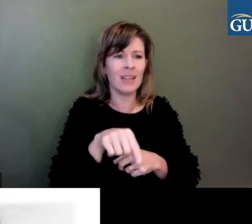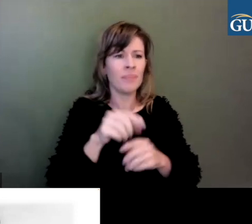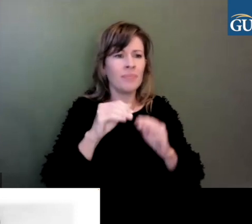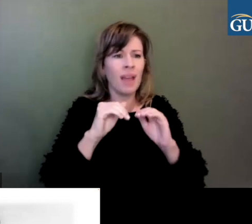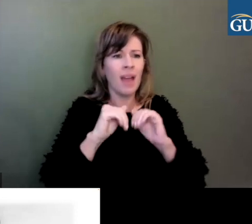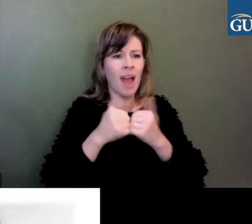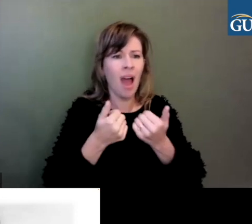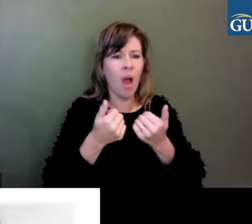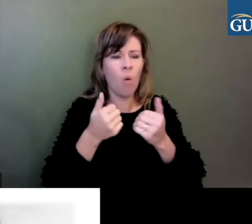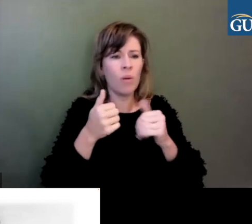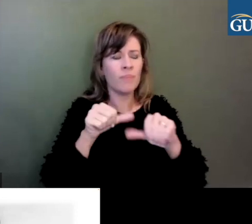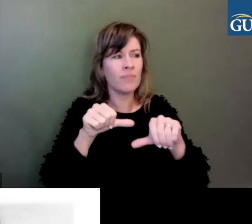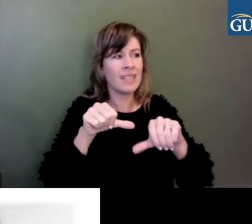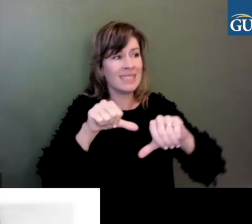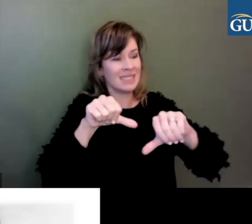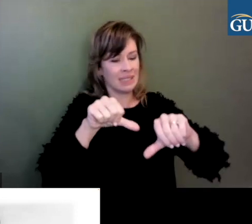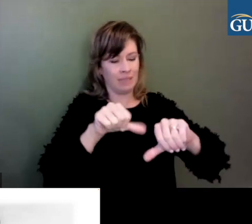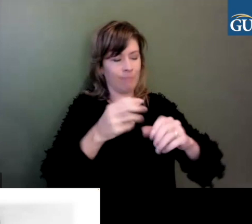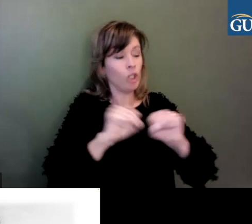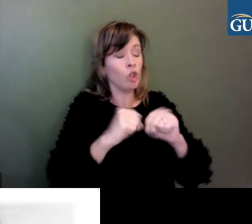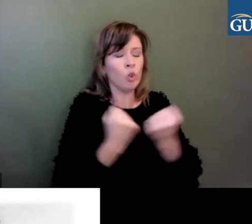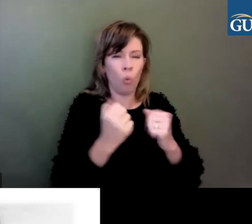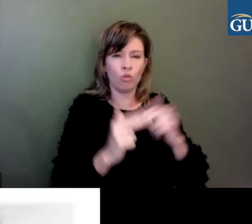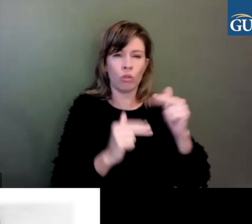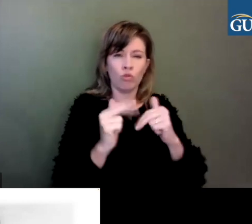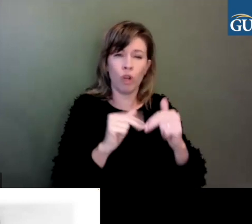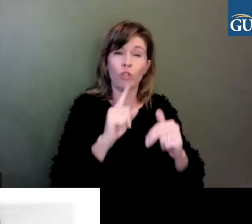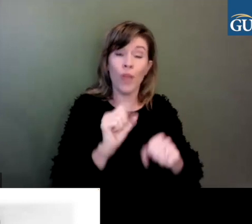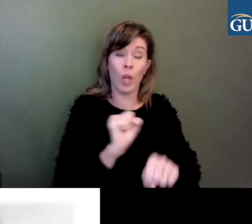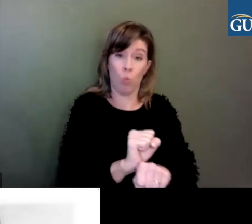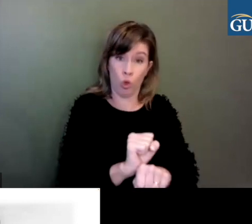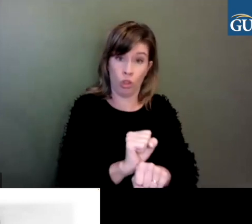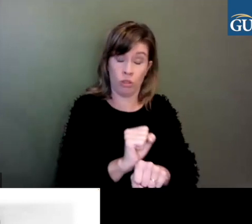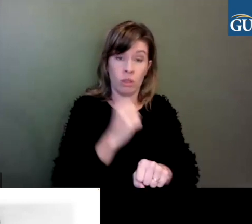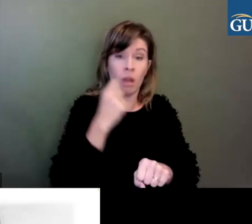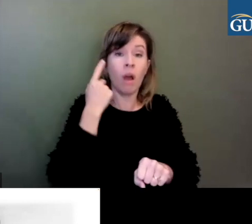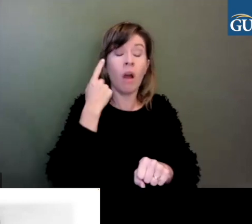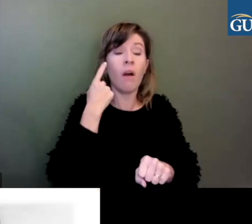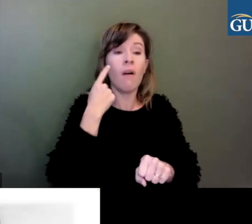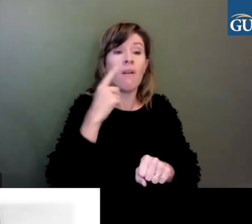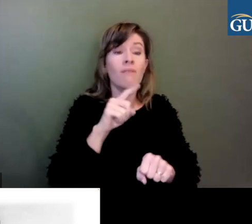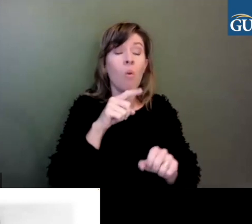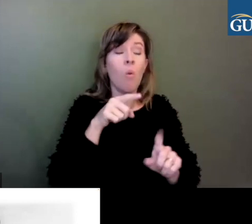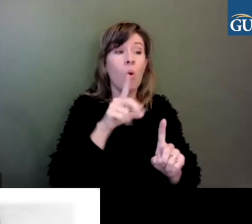constructionism really works. So for him, like others, part of what he's saying here too, which doesn't come out a lot